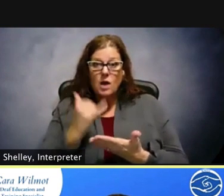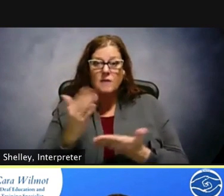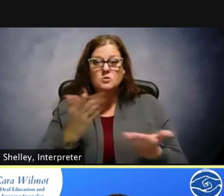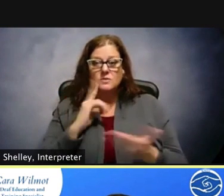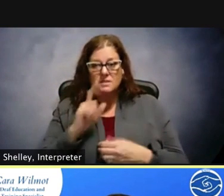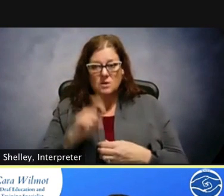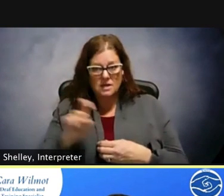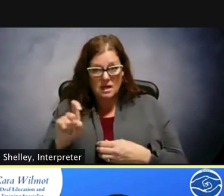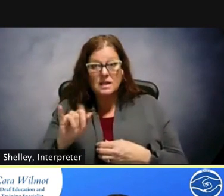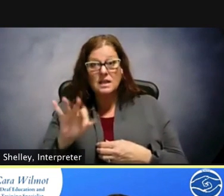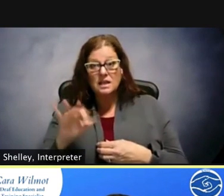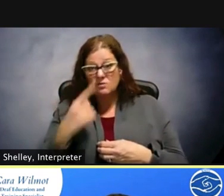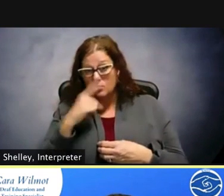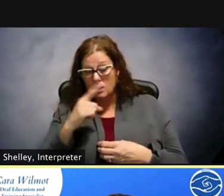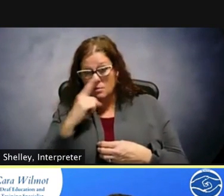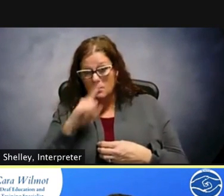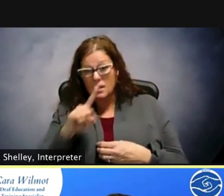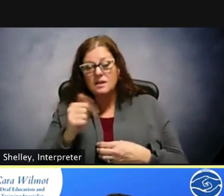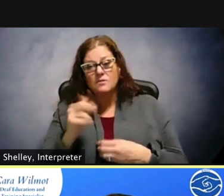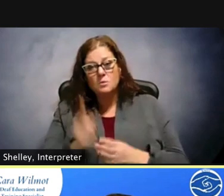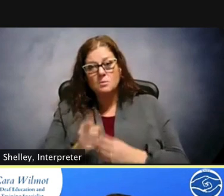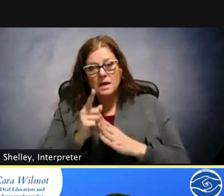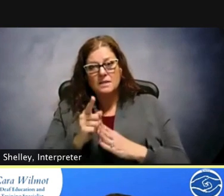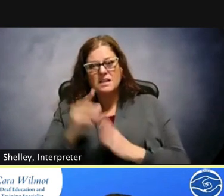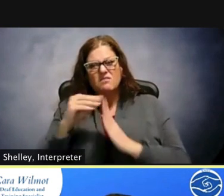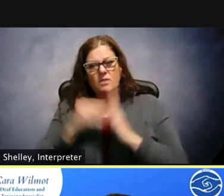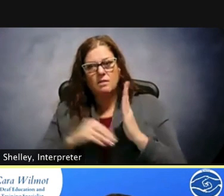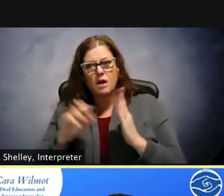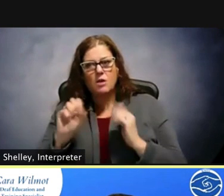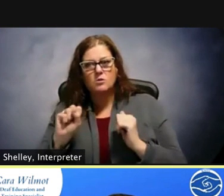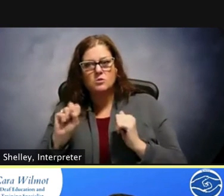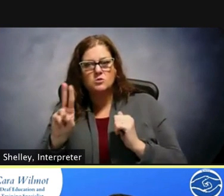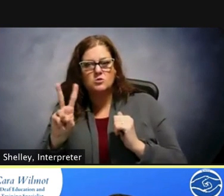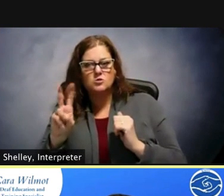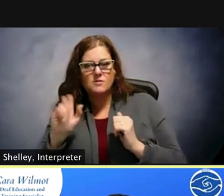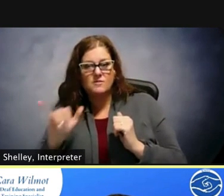So if you could please take a few minutes and fill out the survey we would greatly appreciate it.